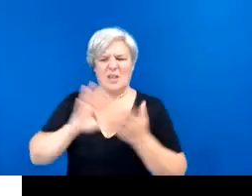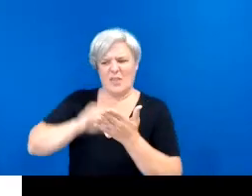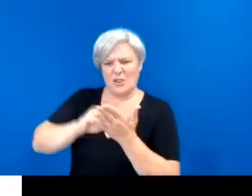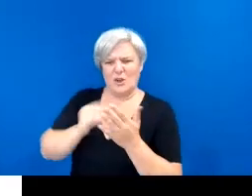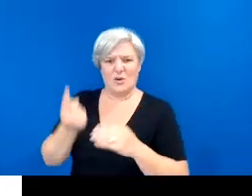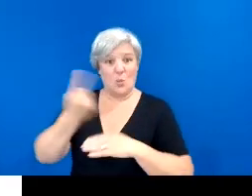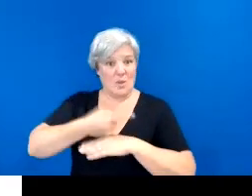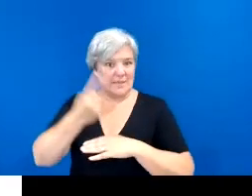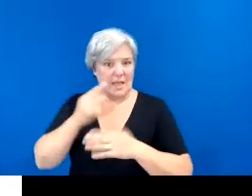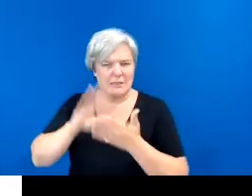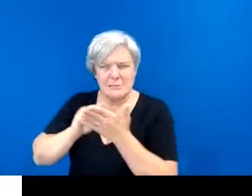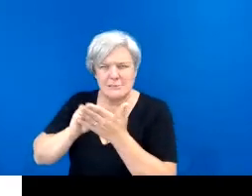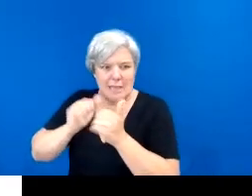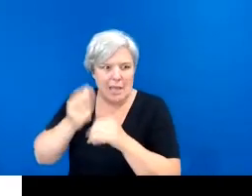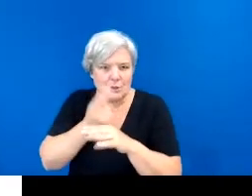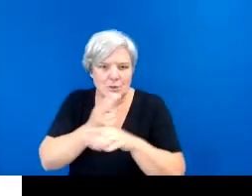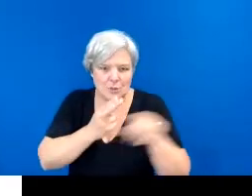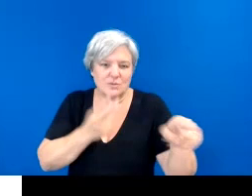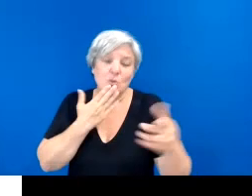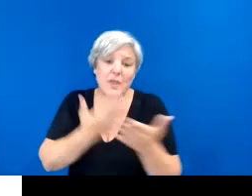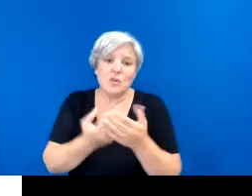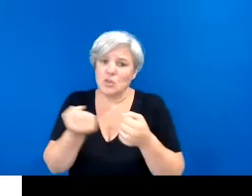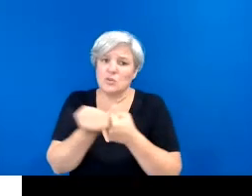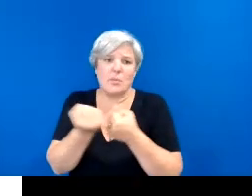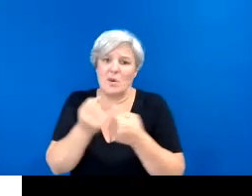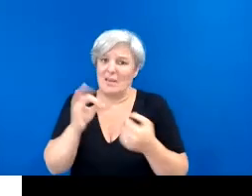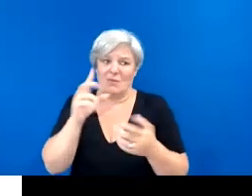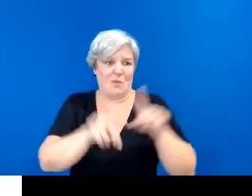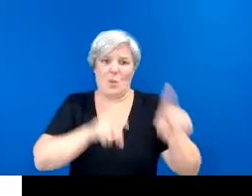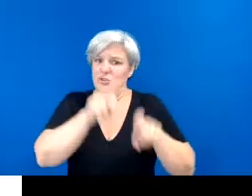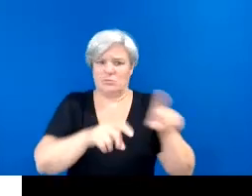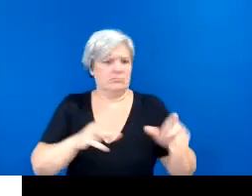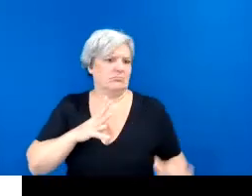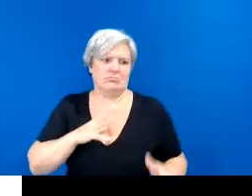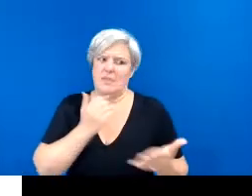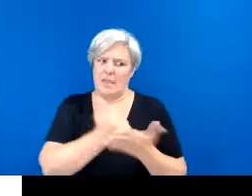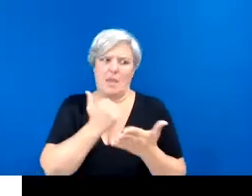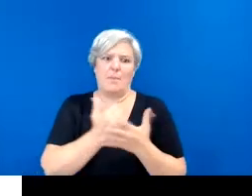So they do have a good support for learning how to use it.